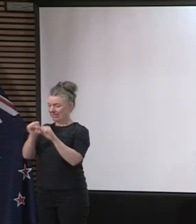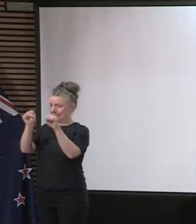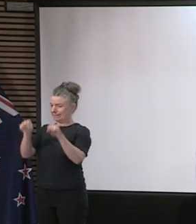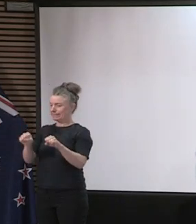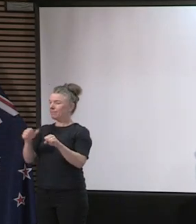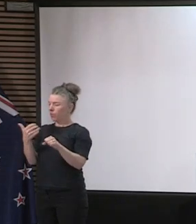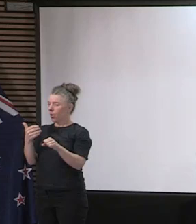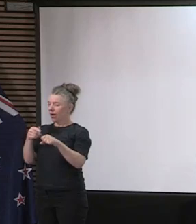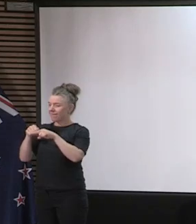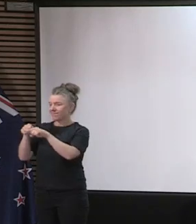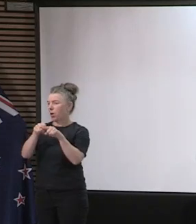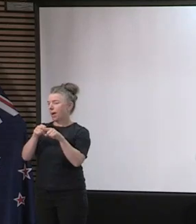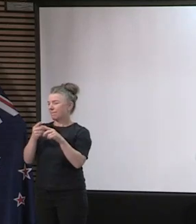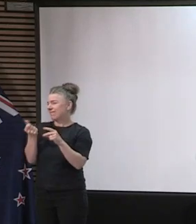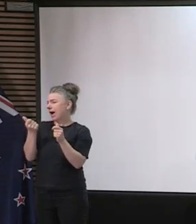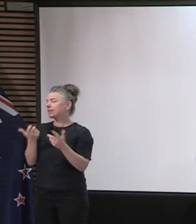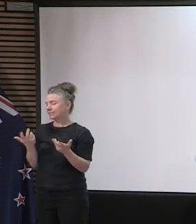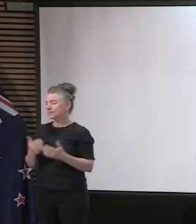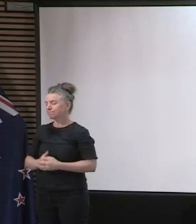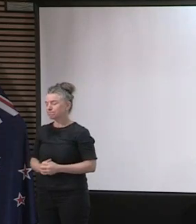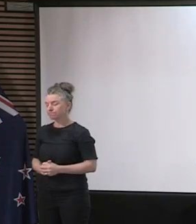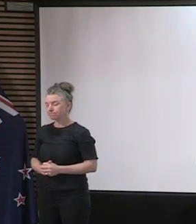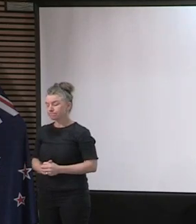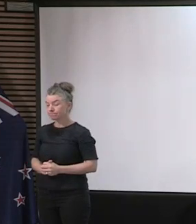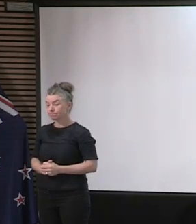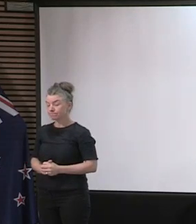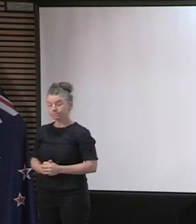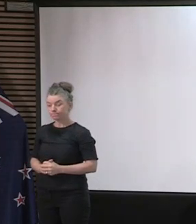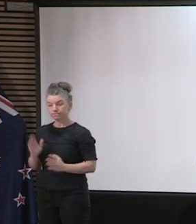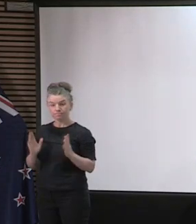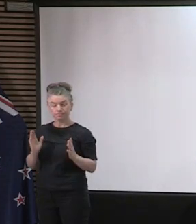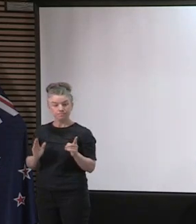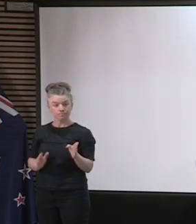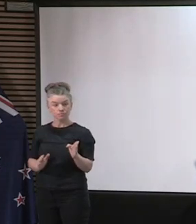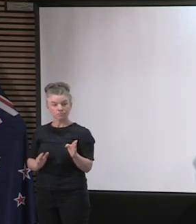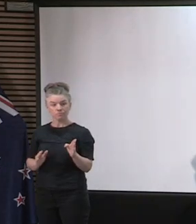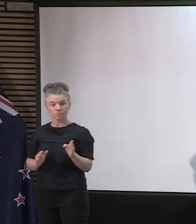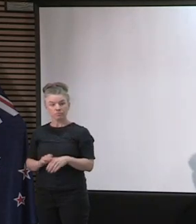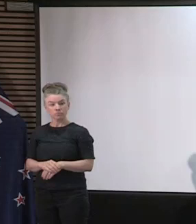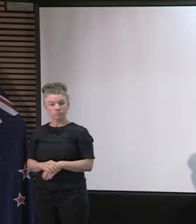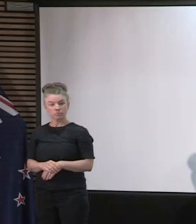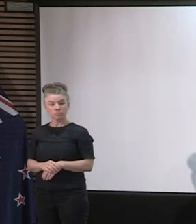of this week, we are going to have the platform there to be able to do the sort of contact